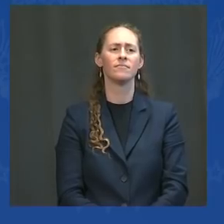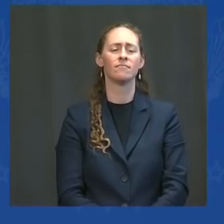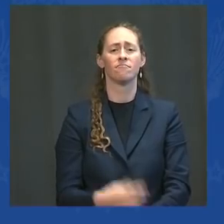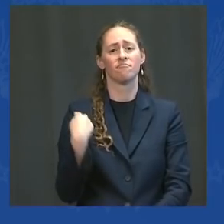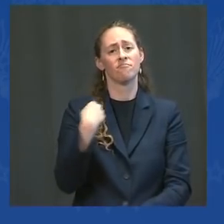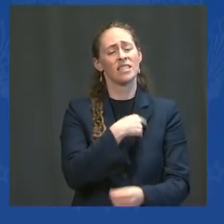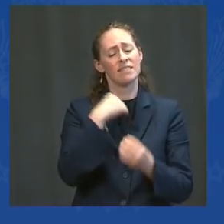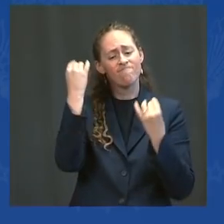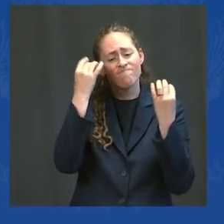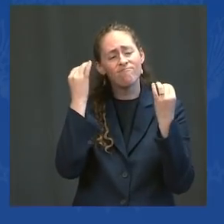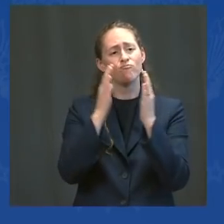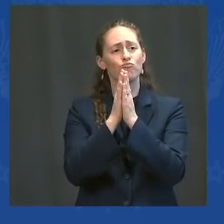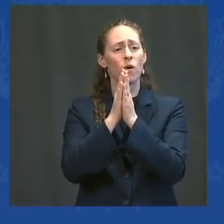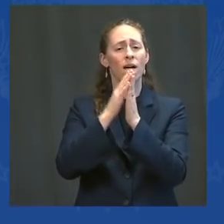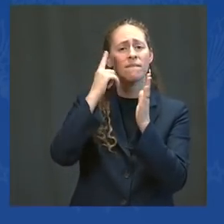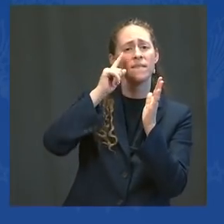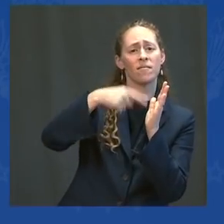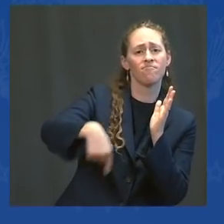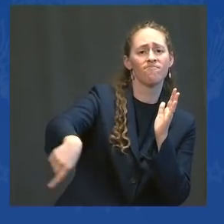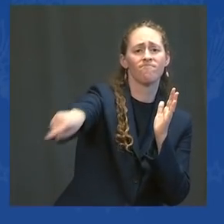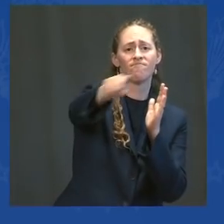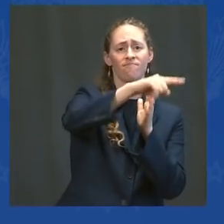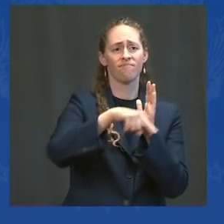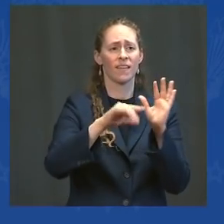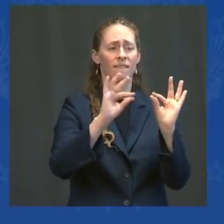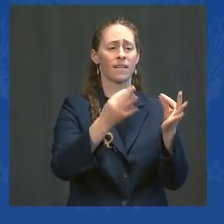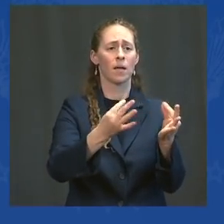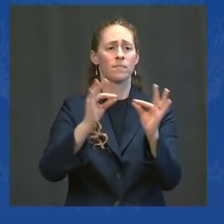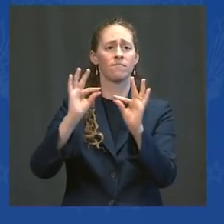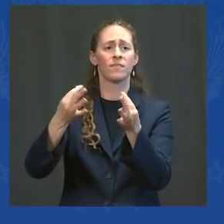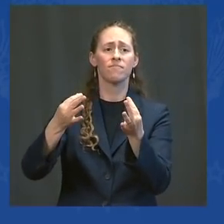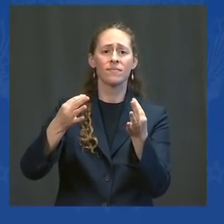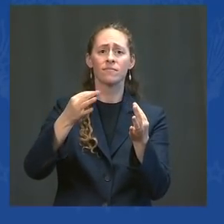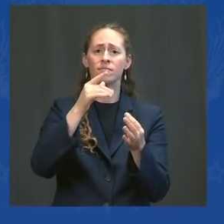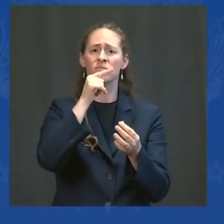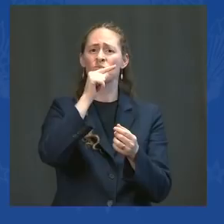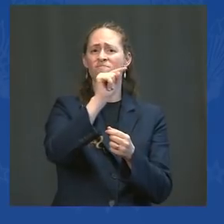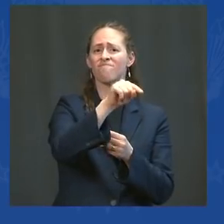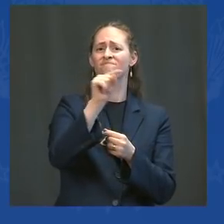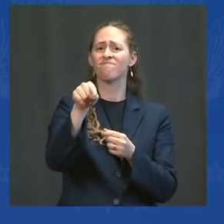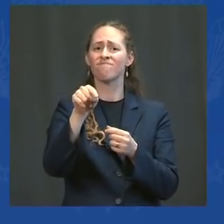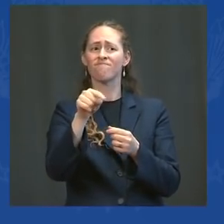of the Capitol Police Officer, Howard Liebengood.